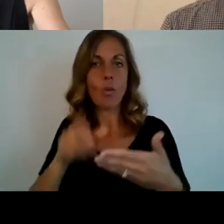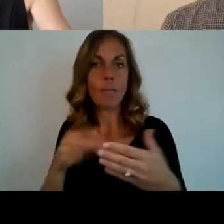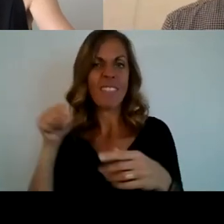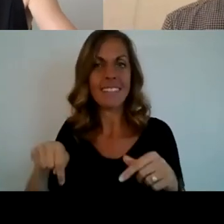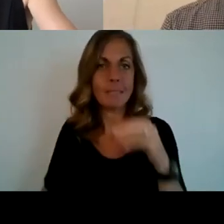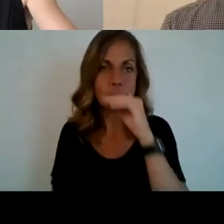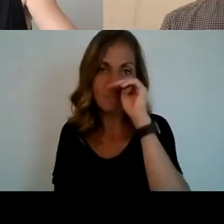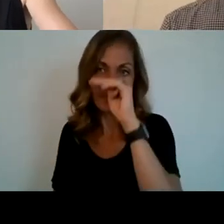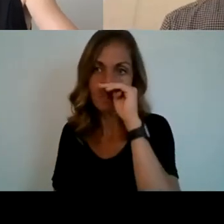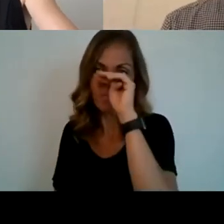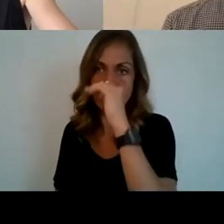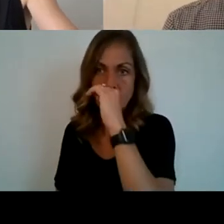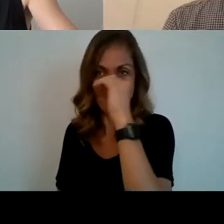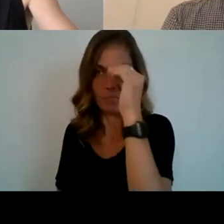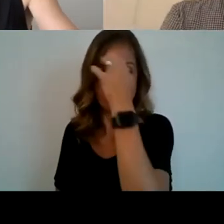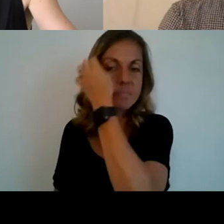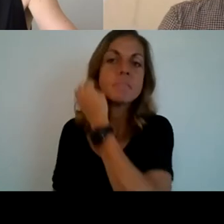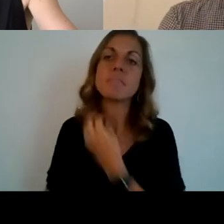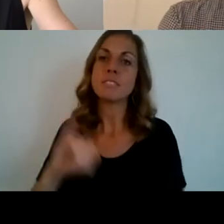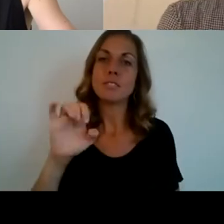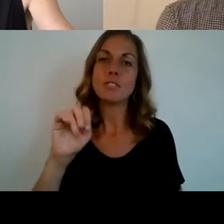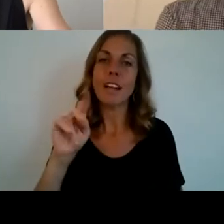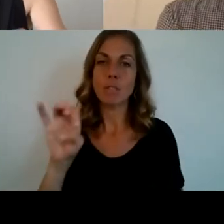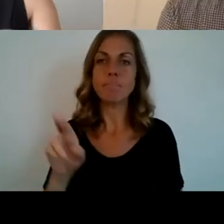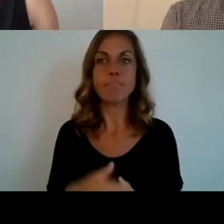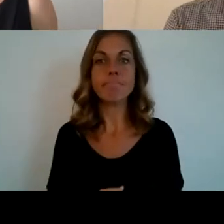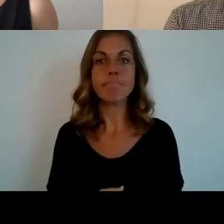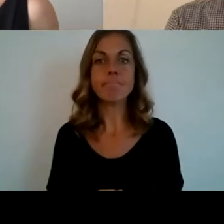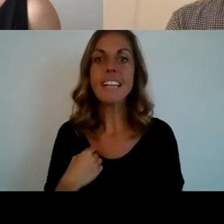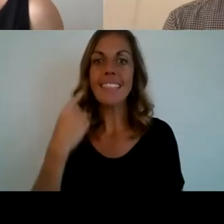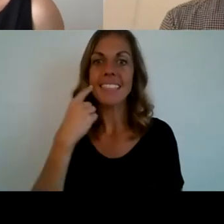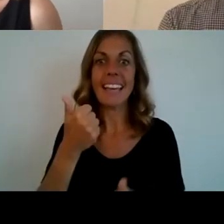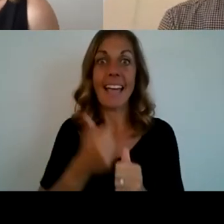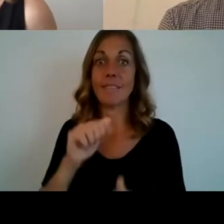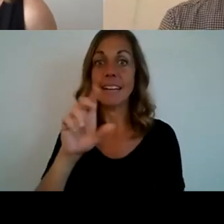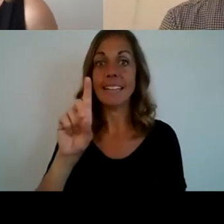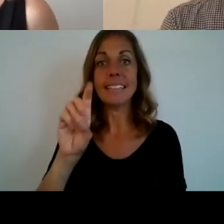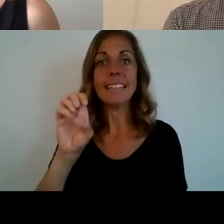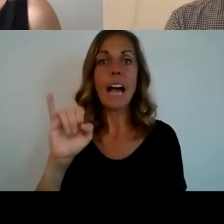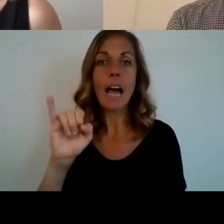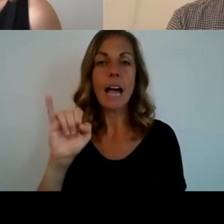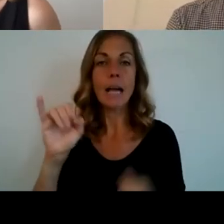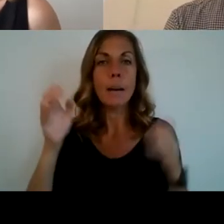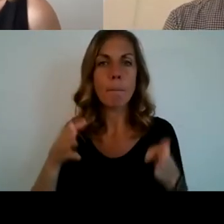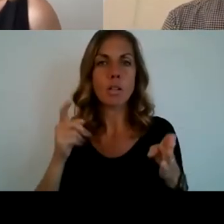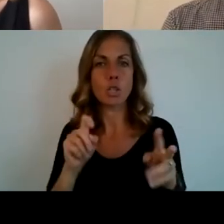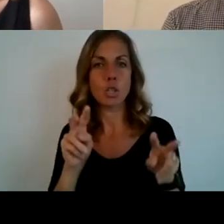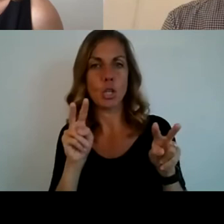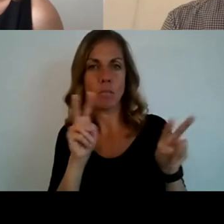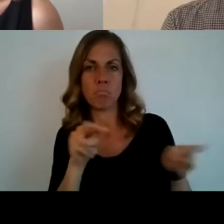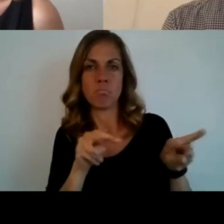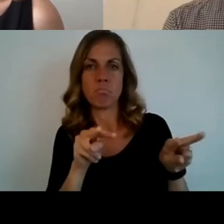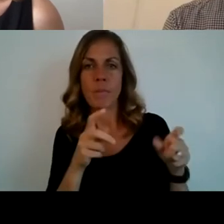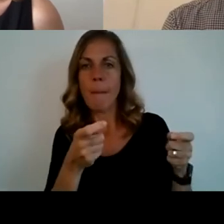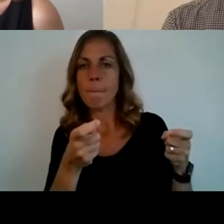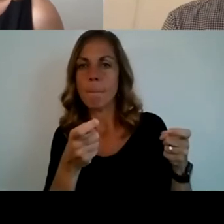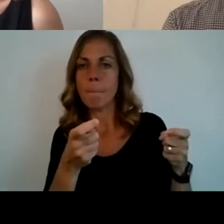Yeah. I think every DEI person should be keeping an eye on management the reworking of management.